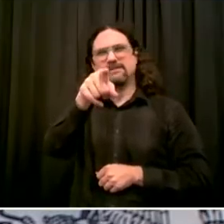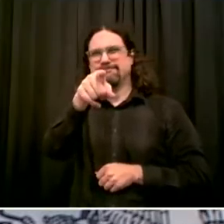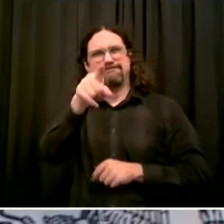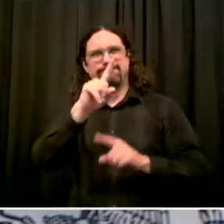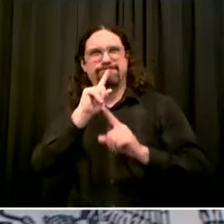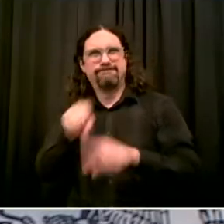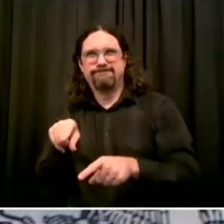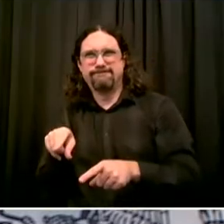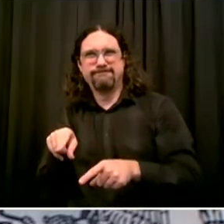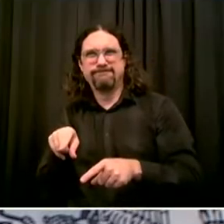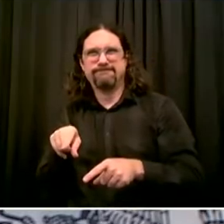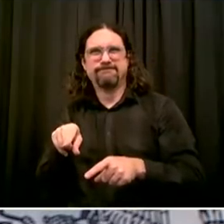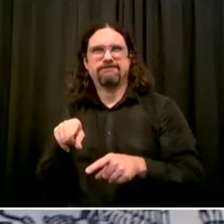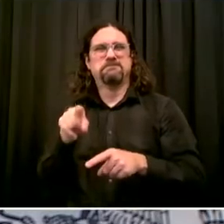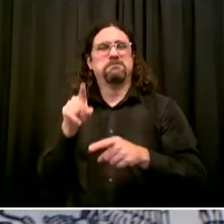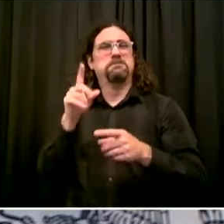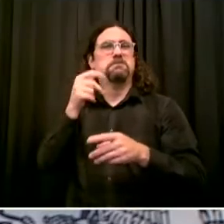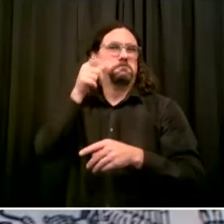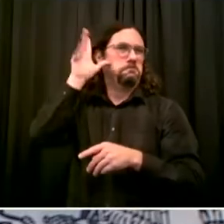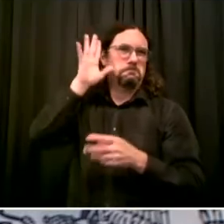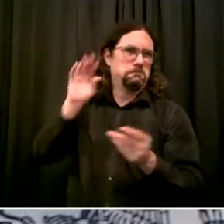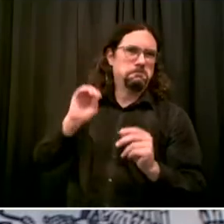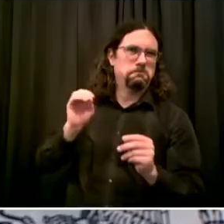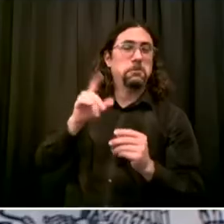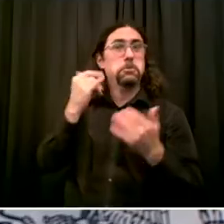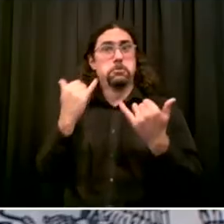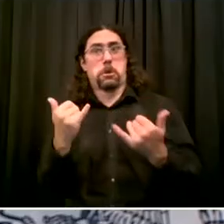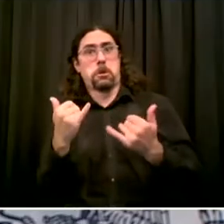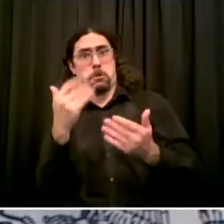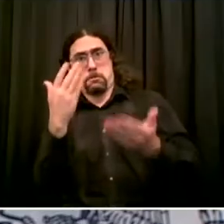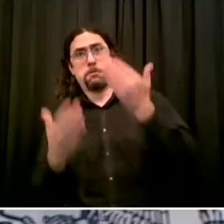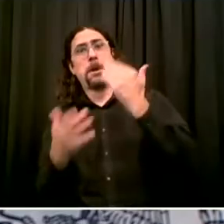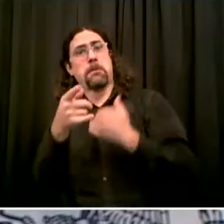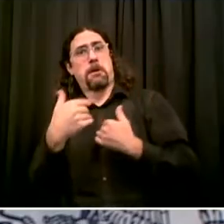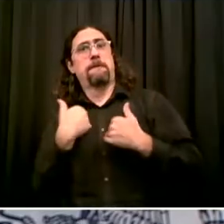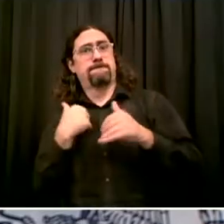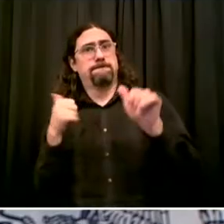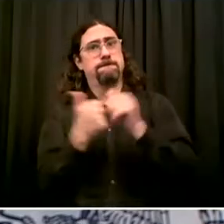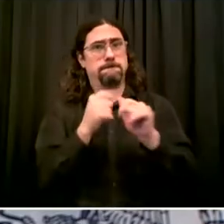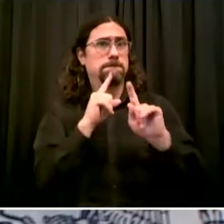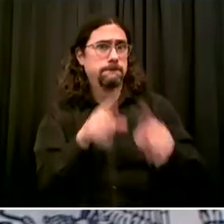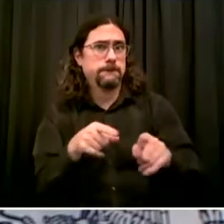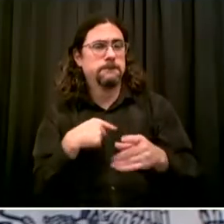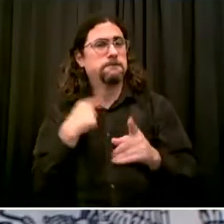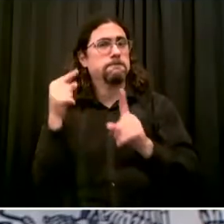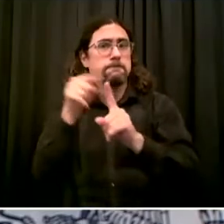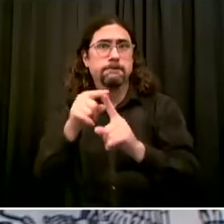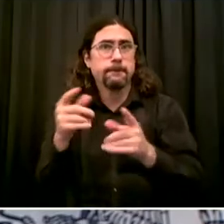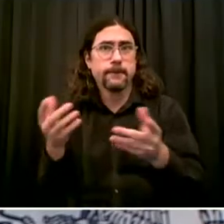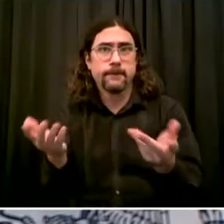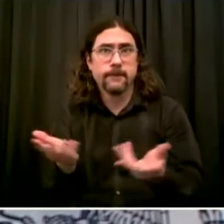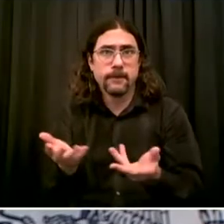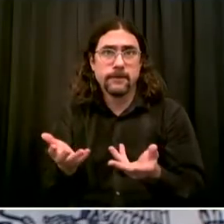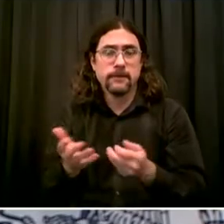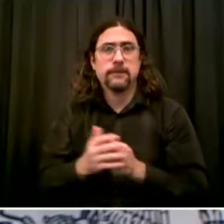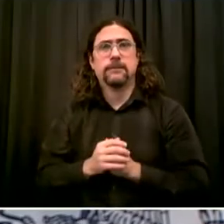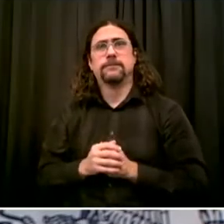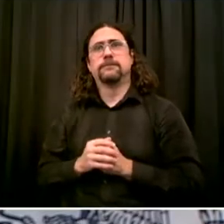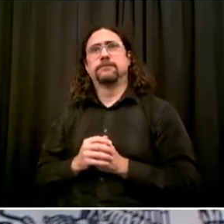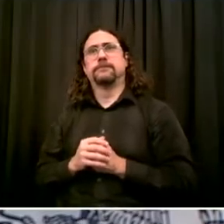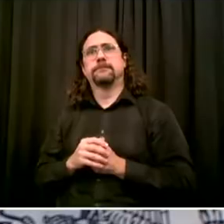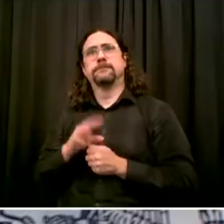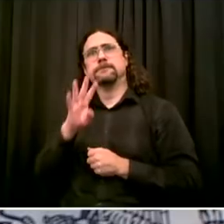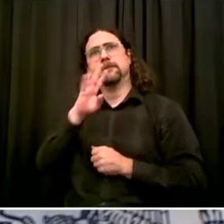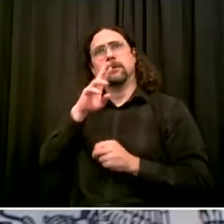THAT IS IN